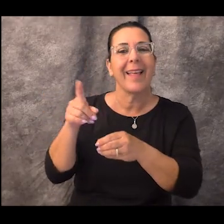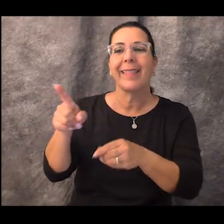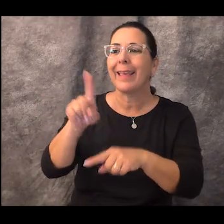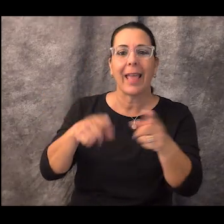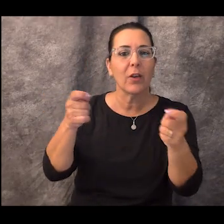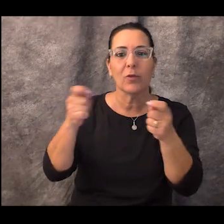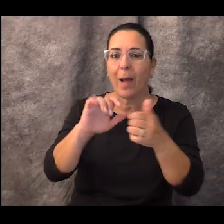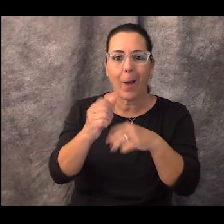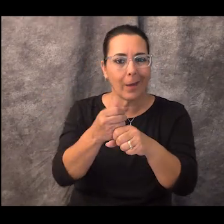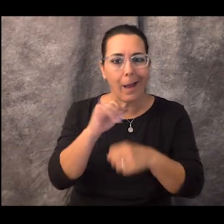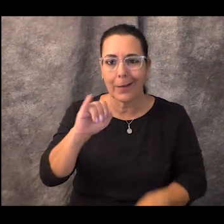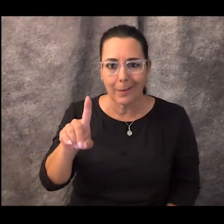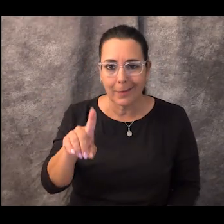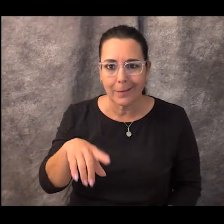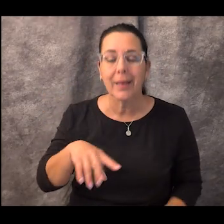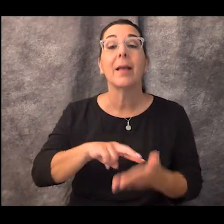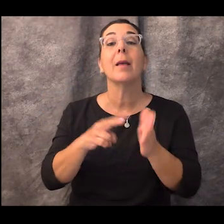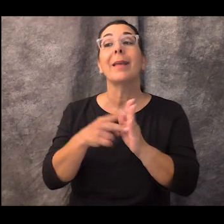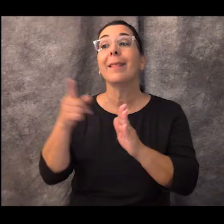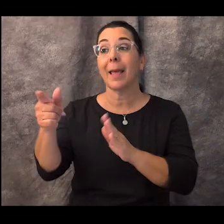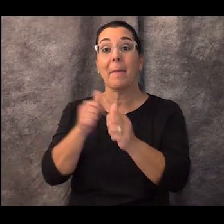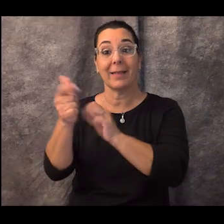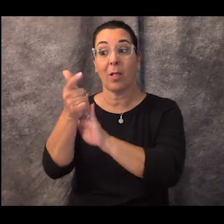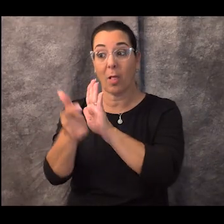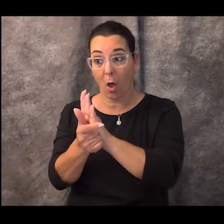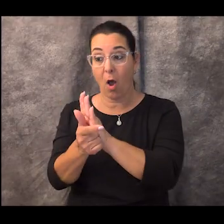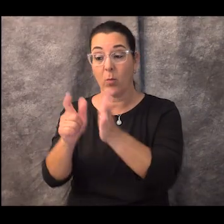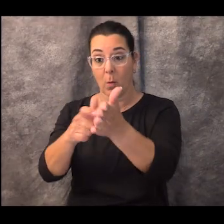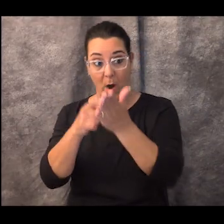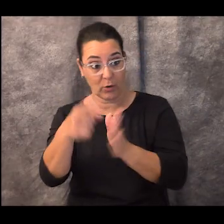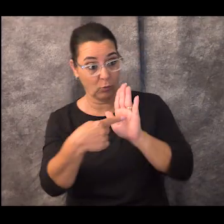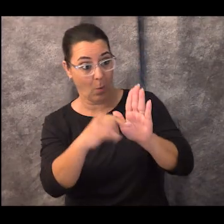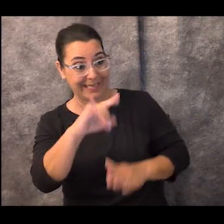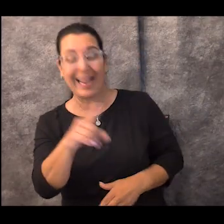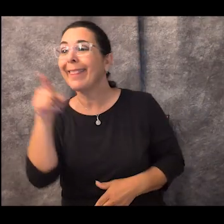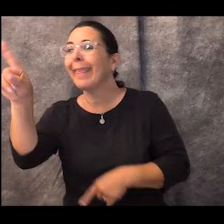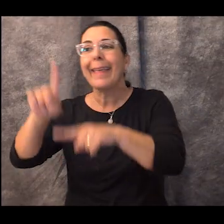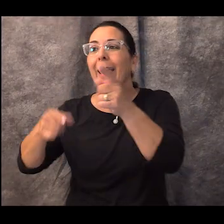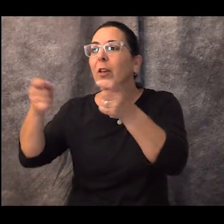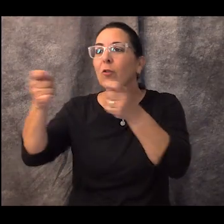and now they have to ask you to show a certain type of ID, they have no control over the places